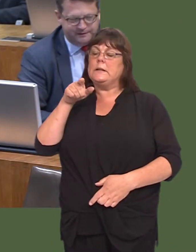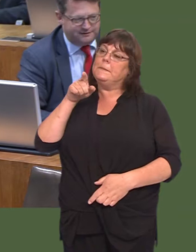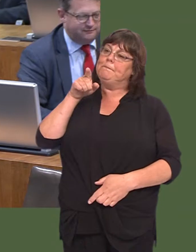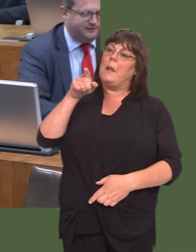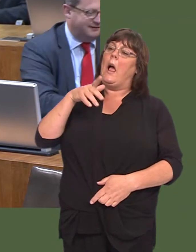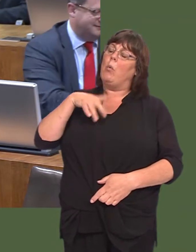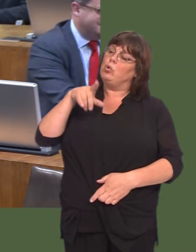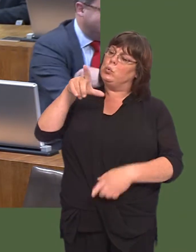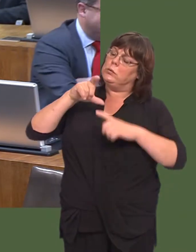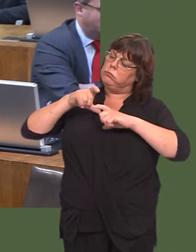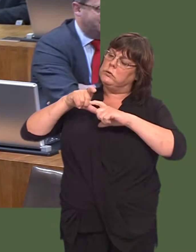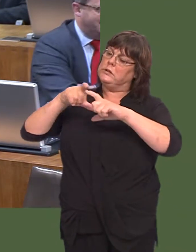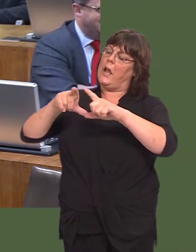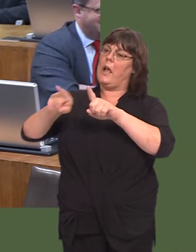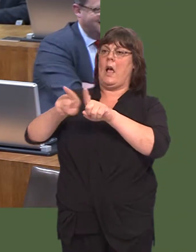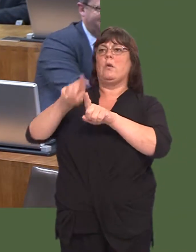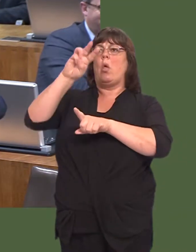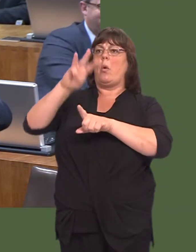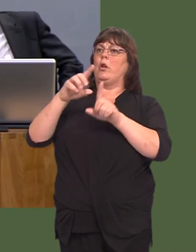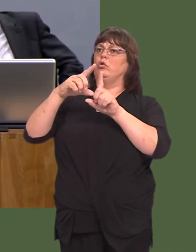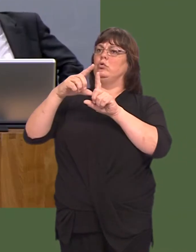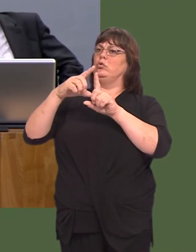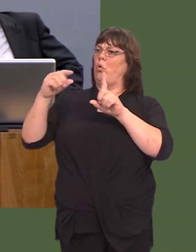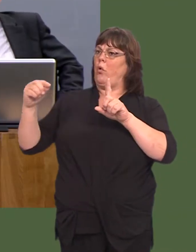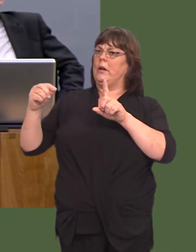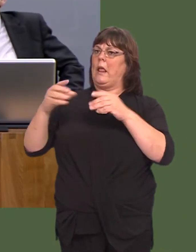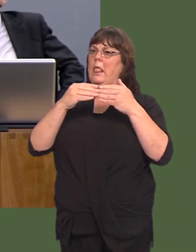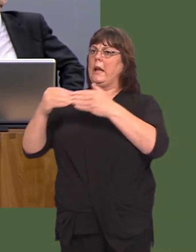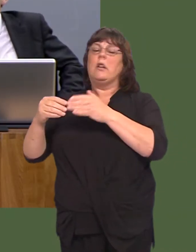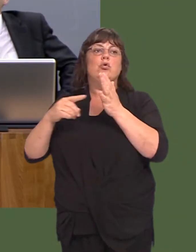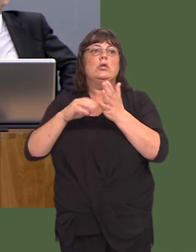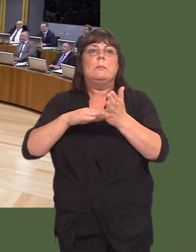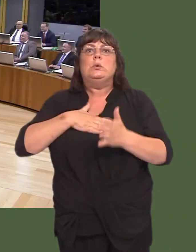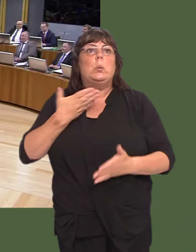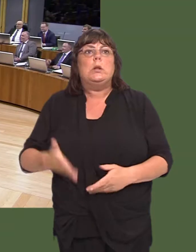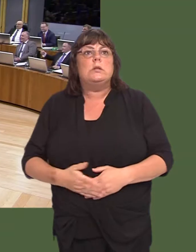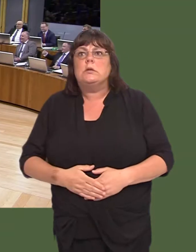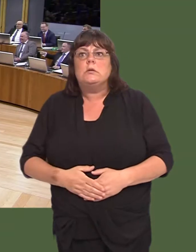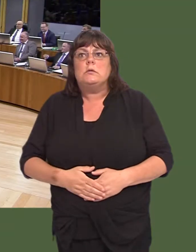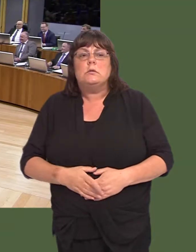I want him to stay as their leaderóI want him to stay as their leader; Theresa May doesnít. So Iíll offer him that.